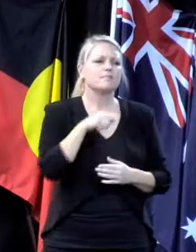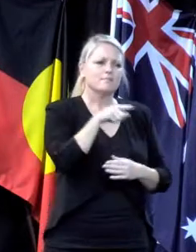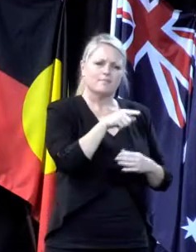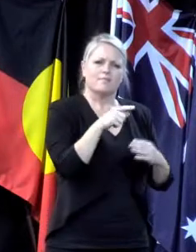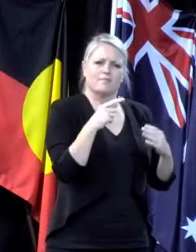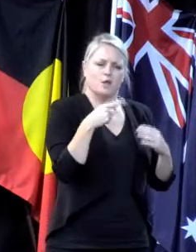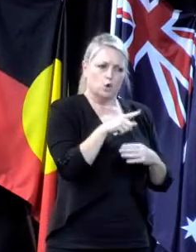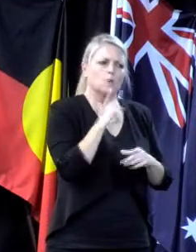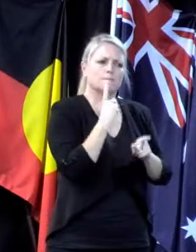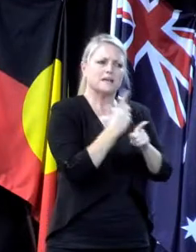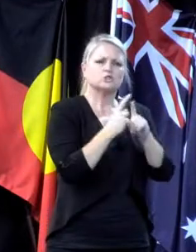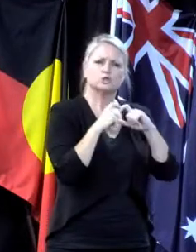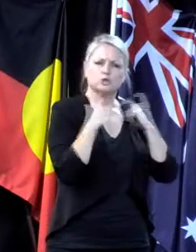What's the role of the school chaplain?